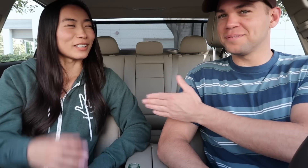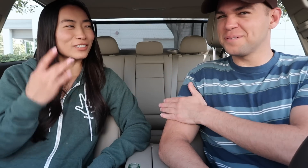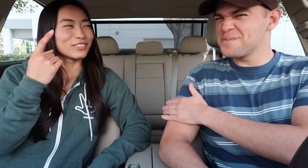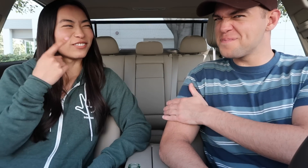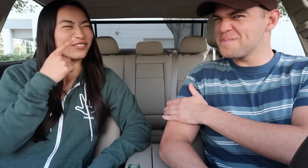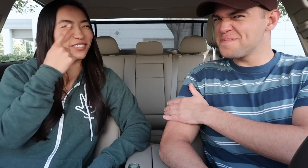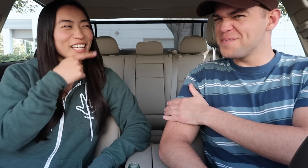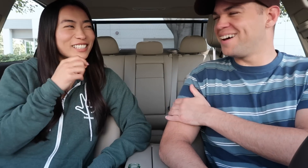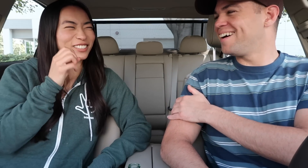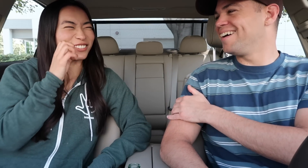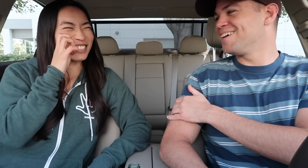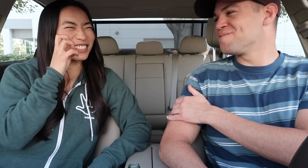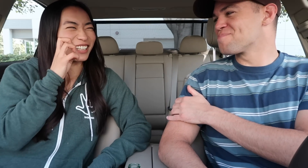why did your face scrunch when you said that?